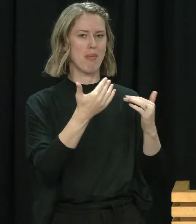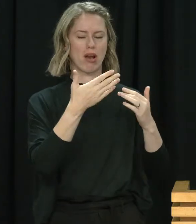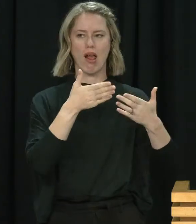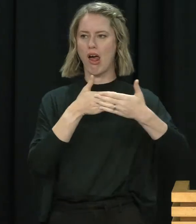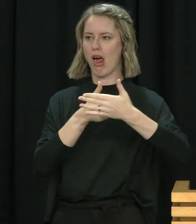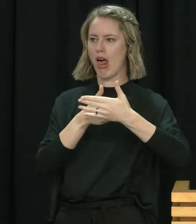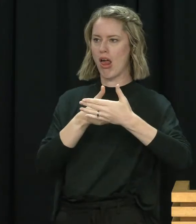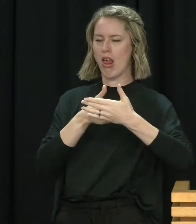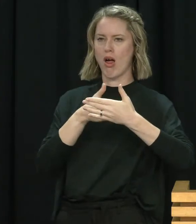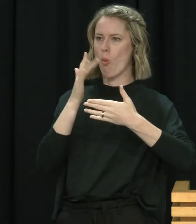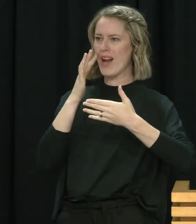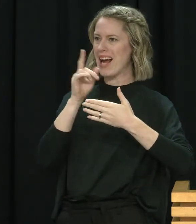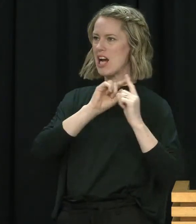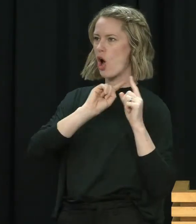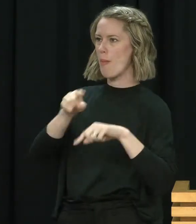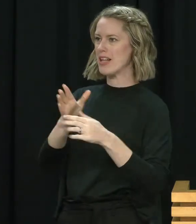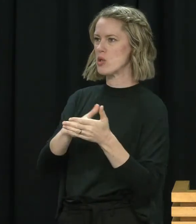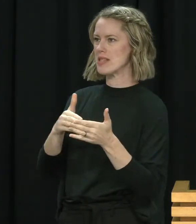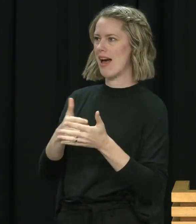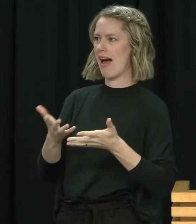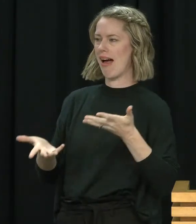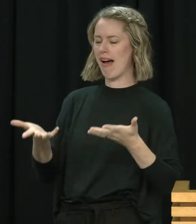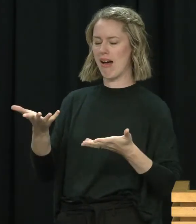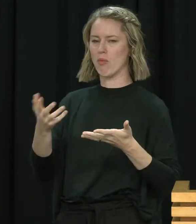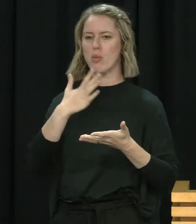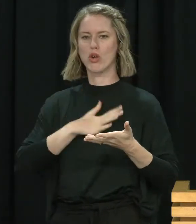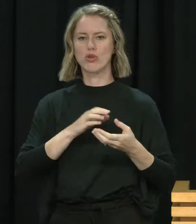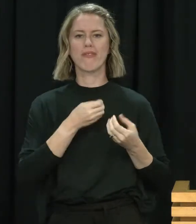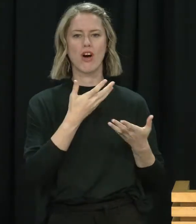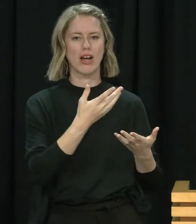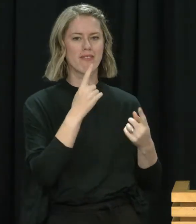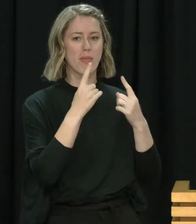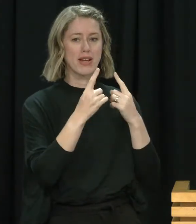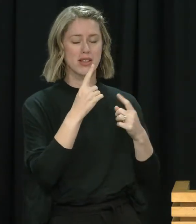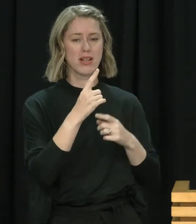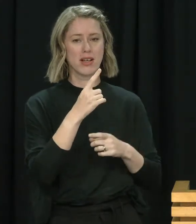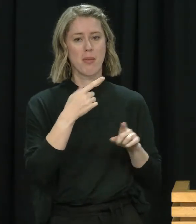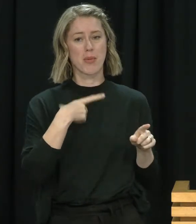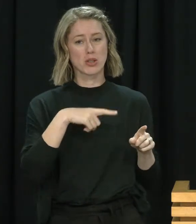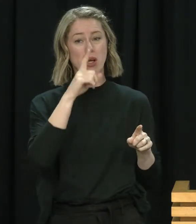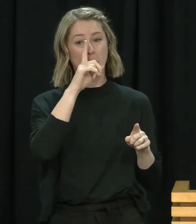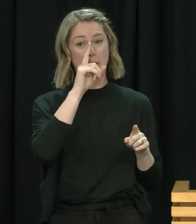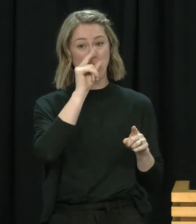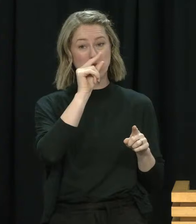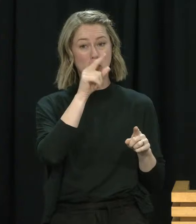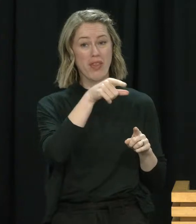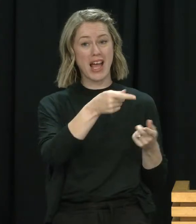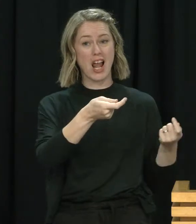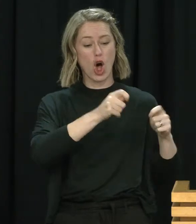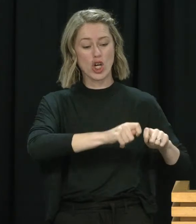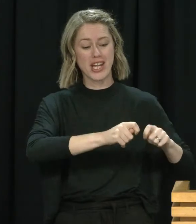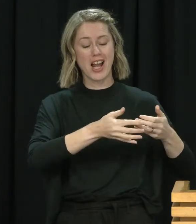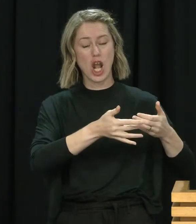provide greater clarity to New Zealanders who may be caught up by that. Greater clarity to them on when they might be